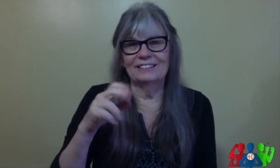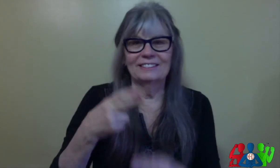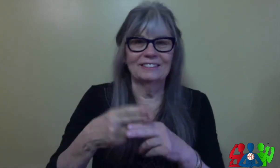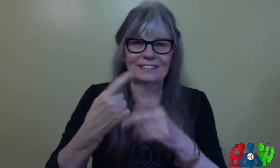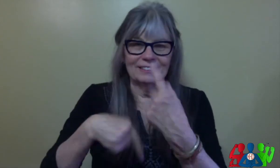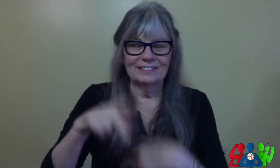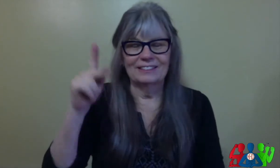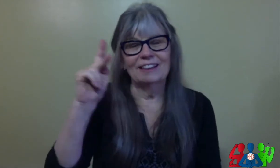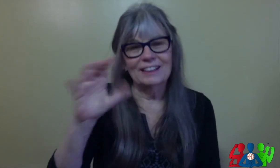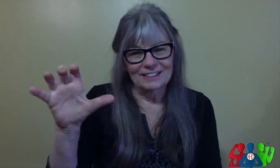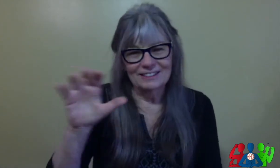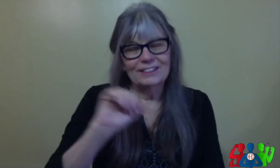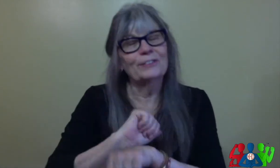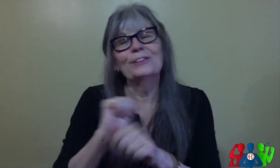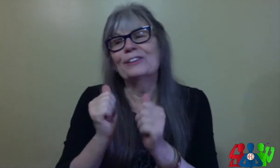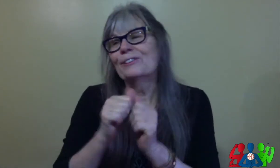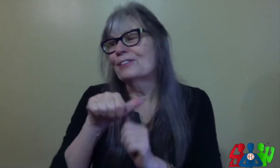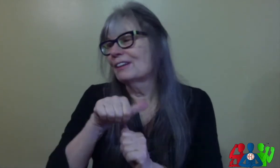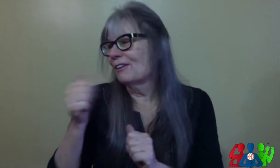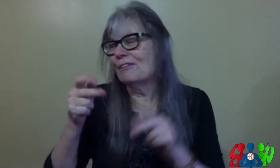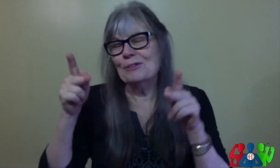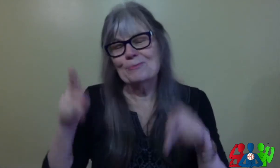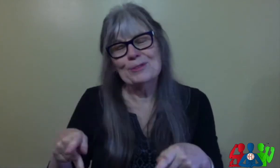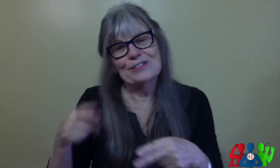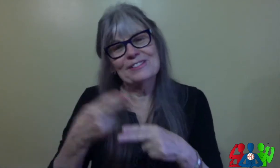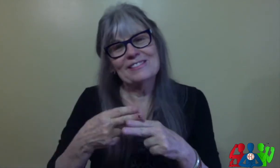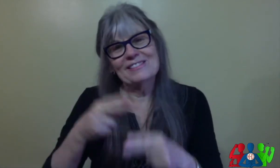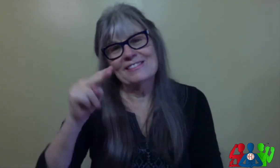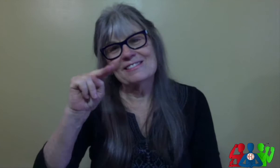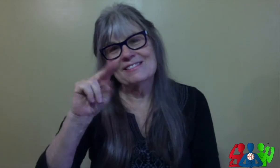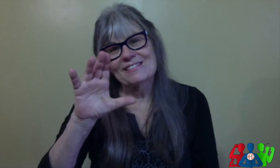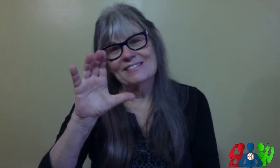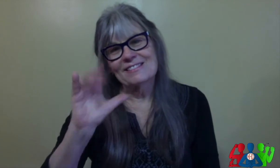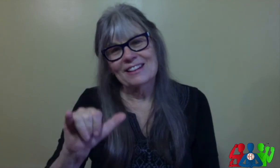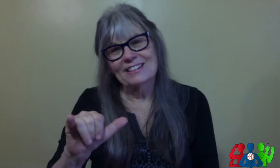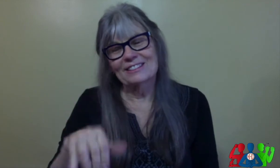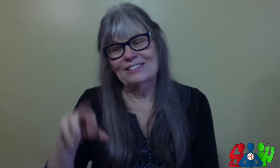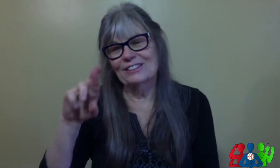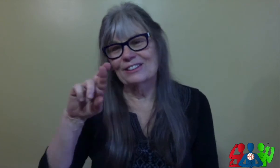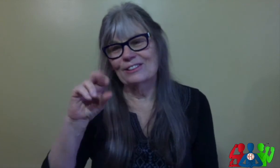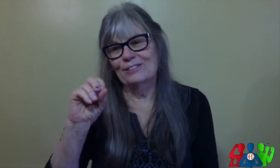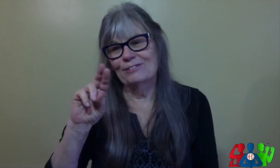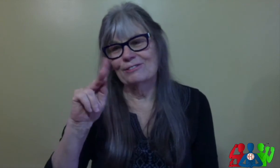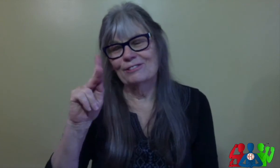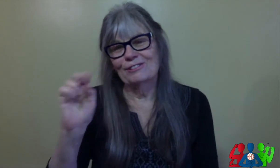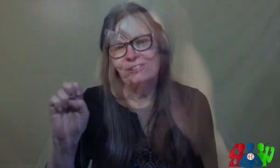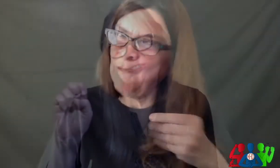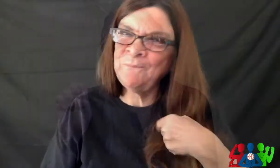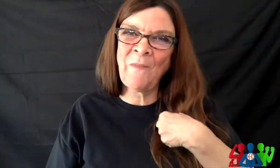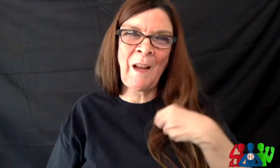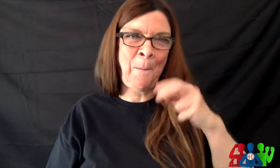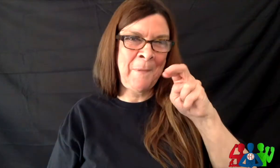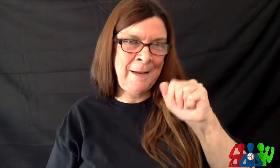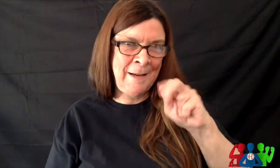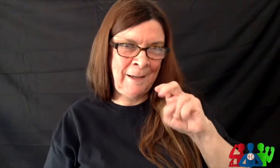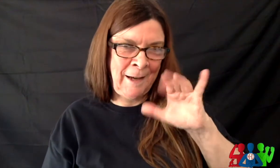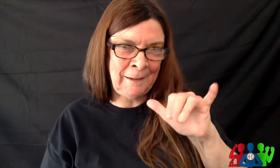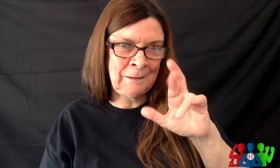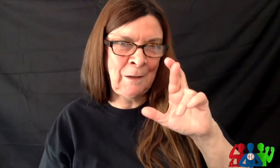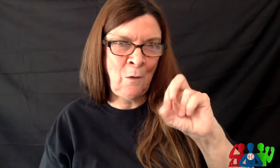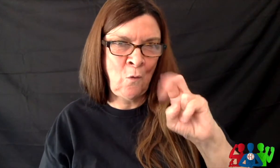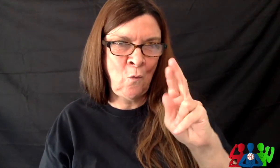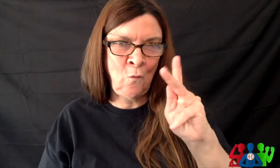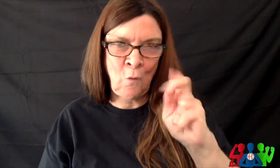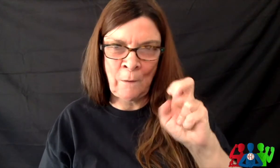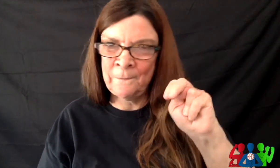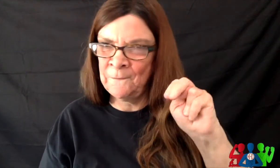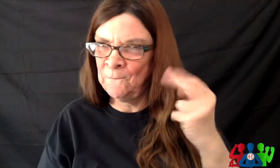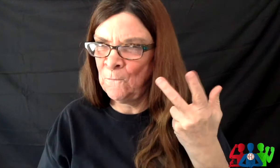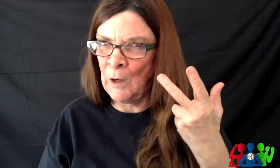Hello there. My name is Karen Christie. I work with Nancy Rourke.